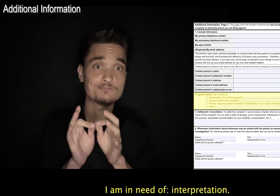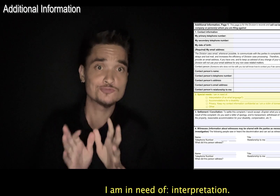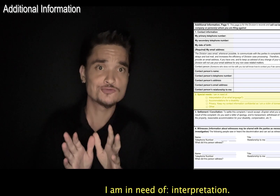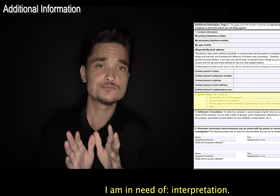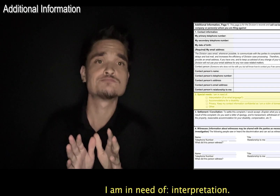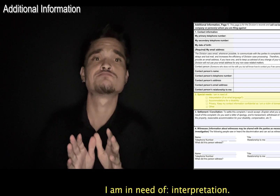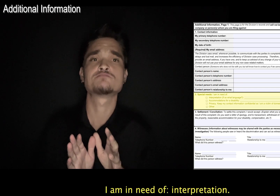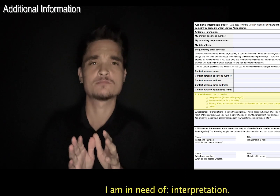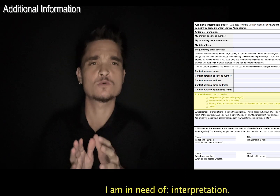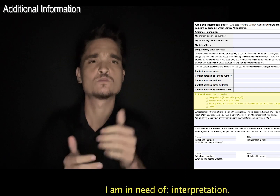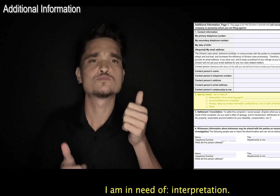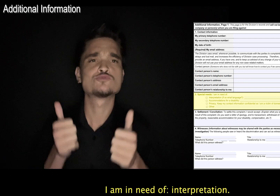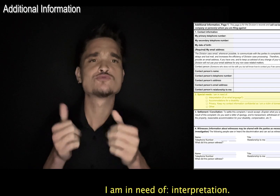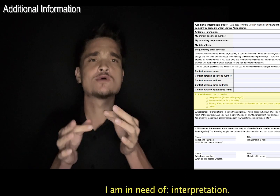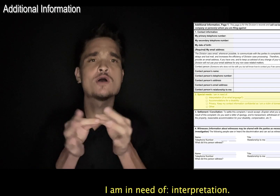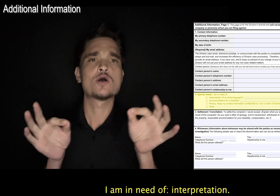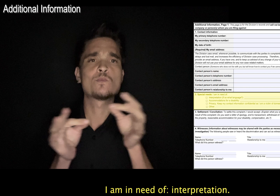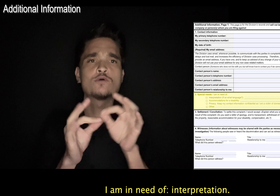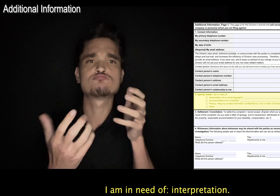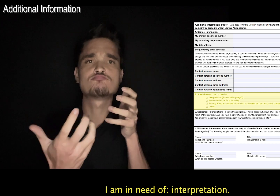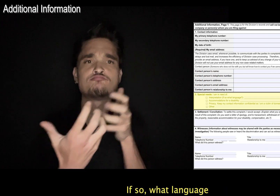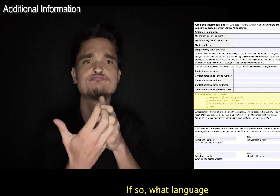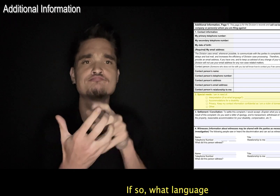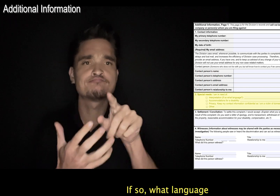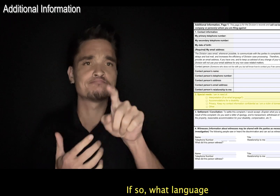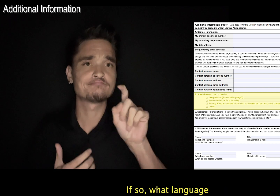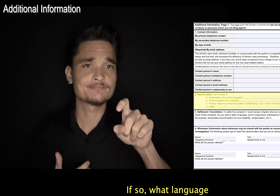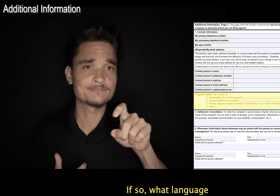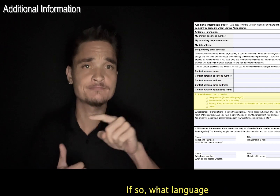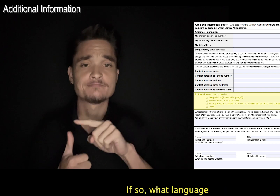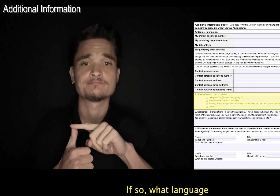I am in need of: interpretation. If so, what language